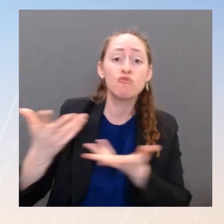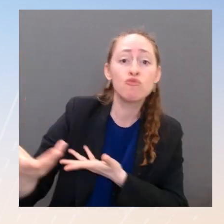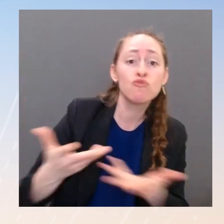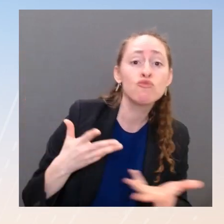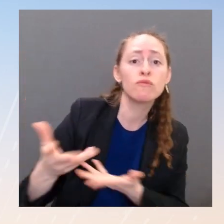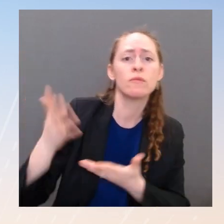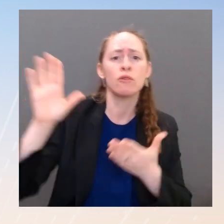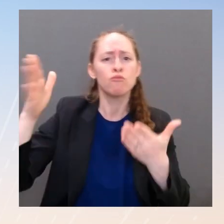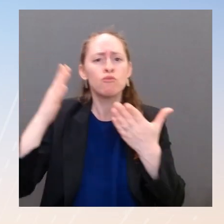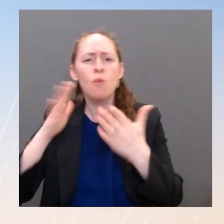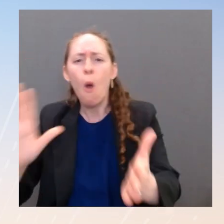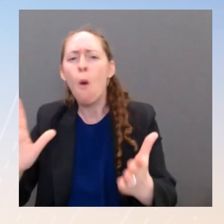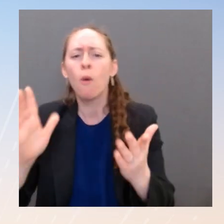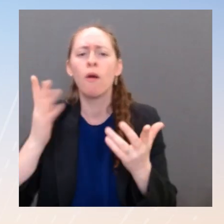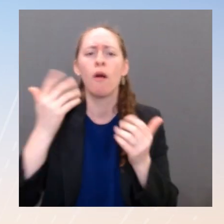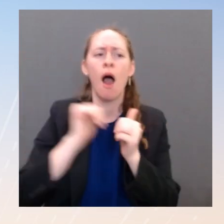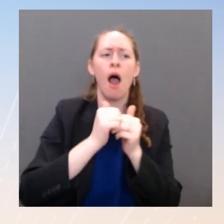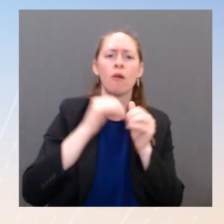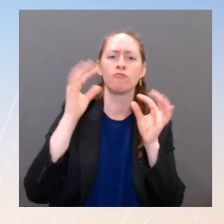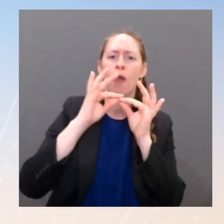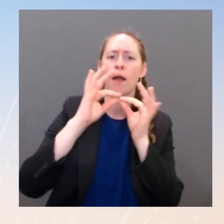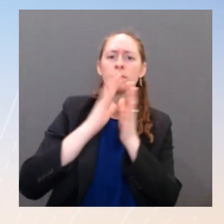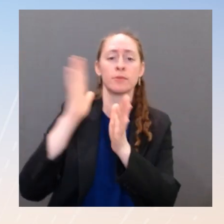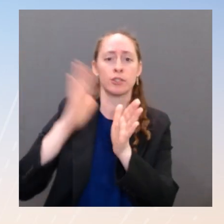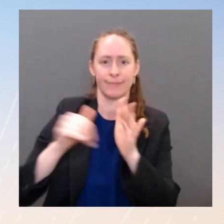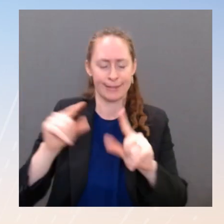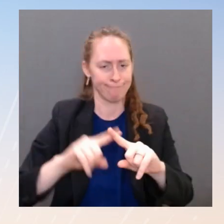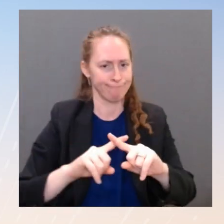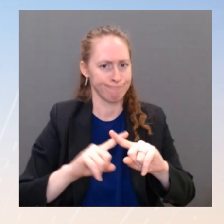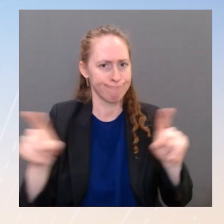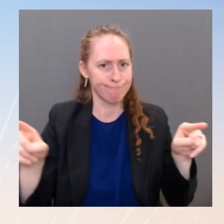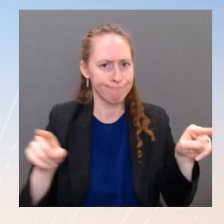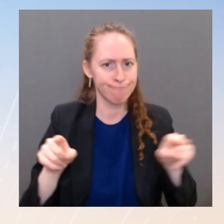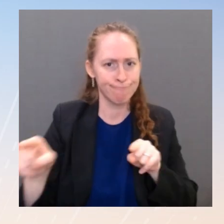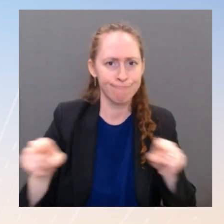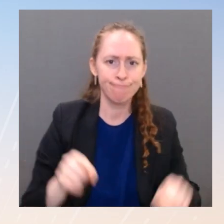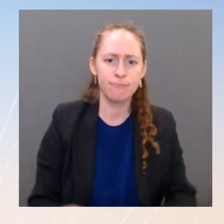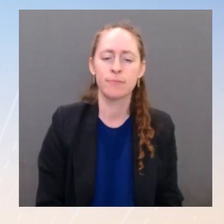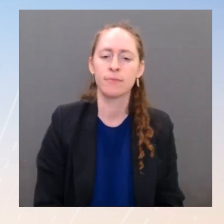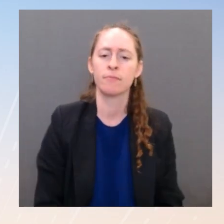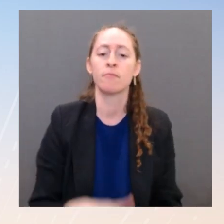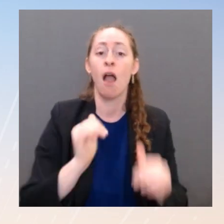what he would propose to address a broken immigration system, and the contrast with the other side,